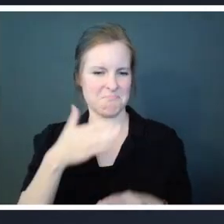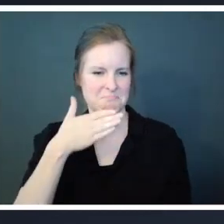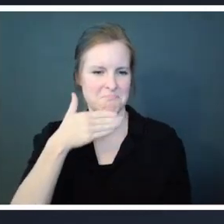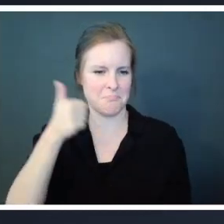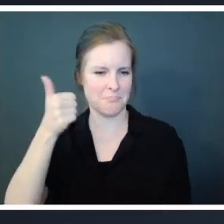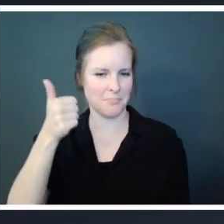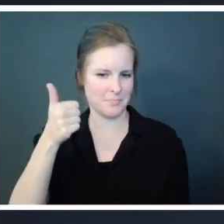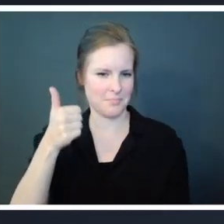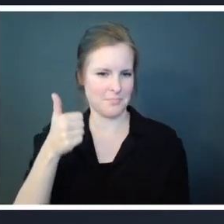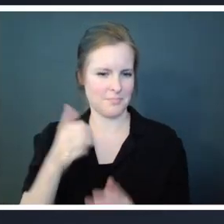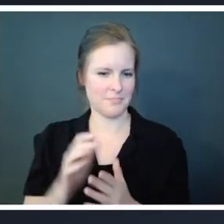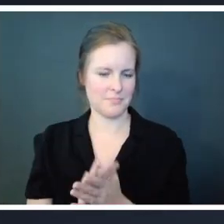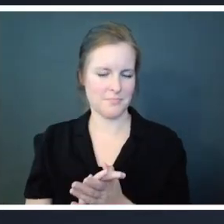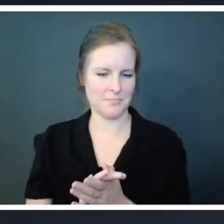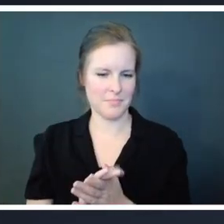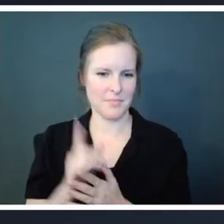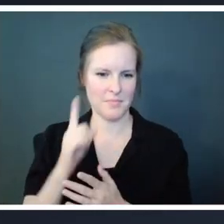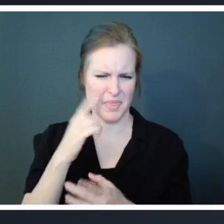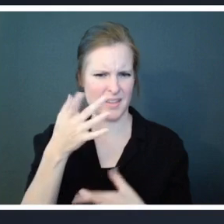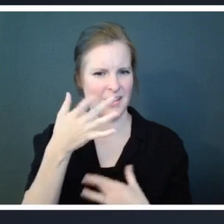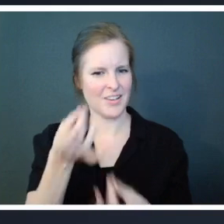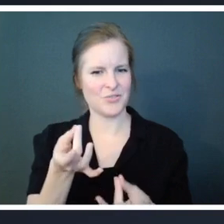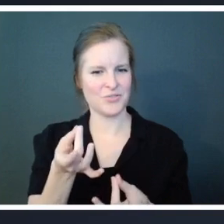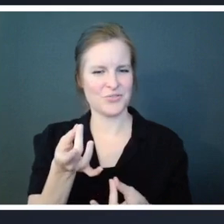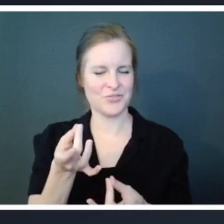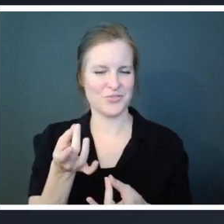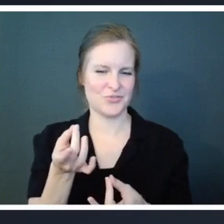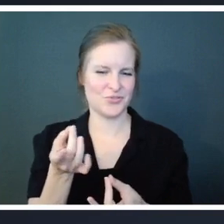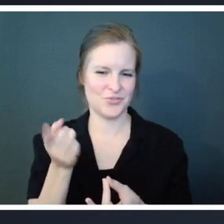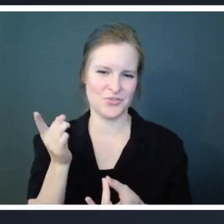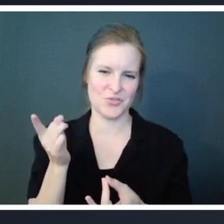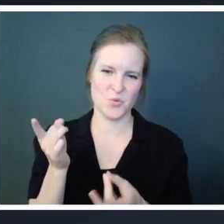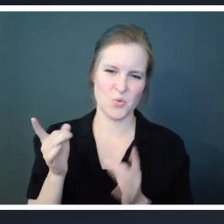I think that's interesting, Alison, how you combined what I know -- a phrase that's commonly